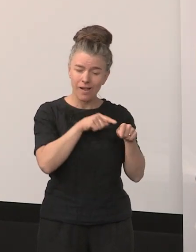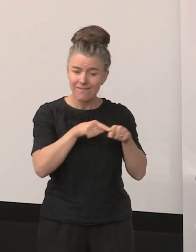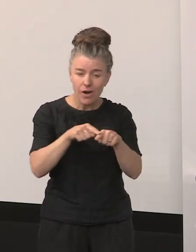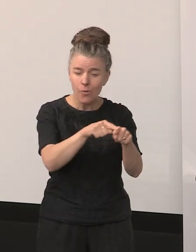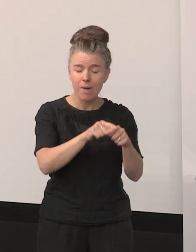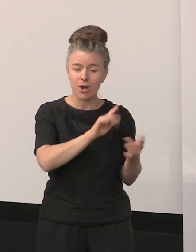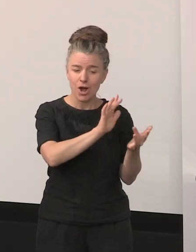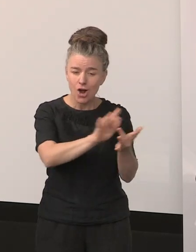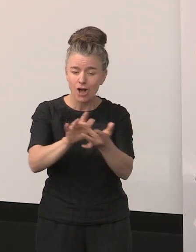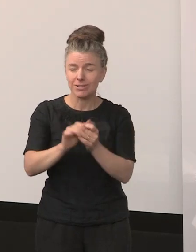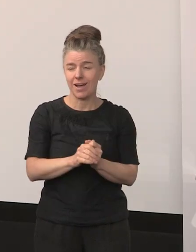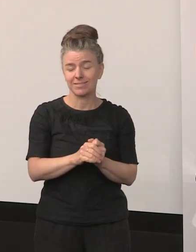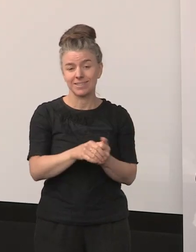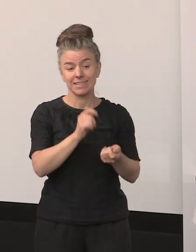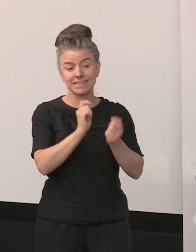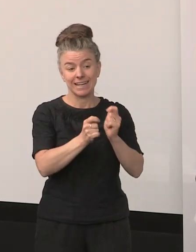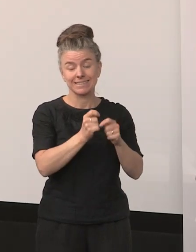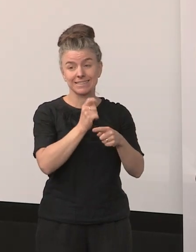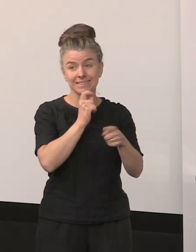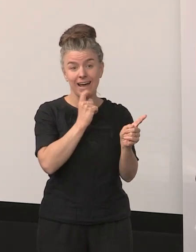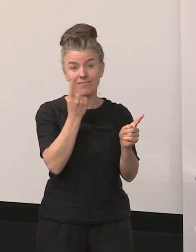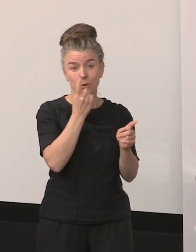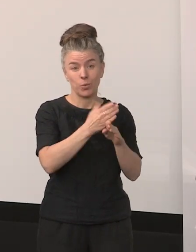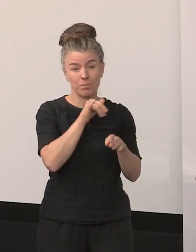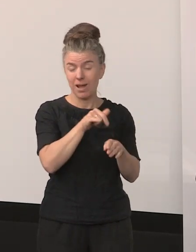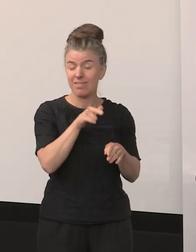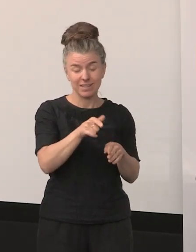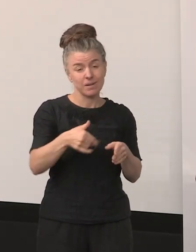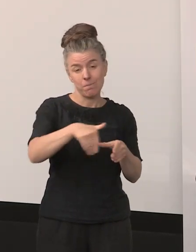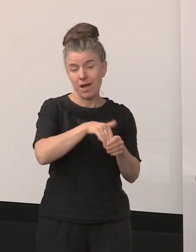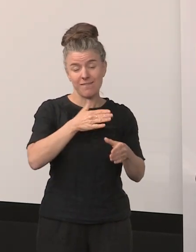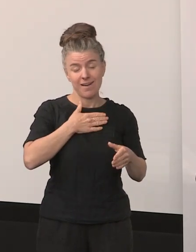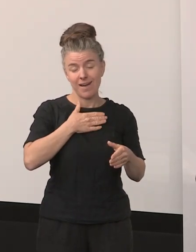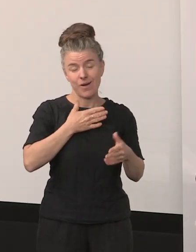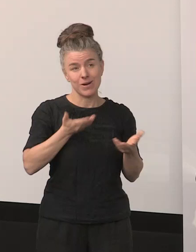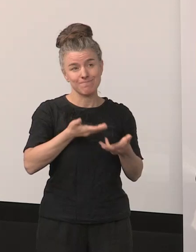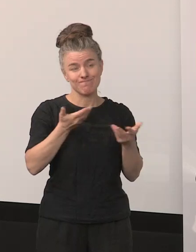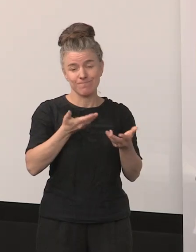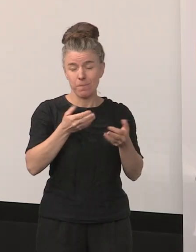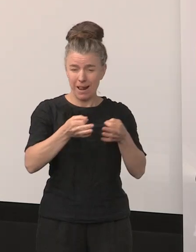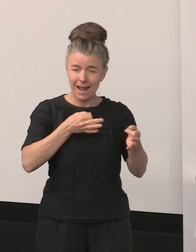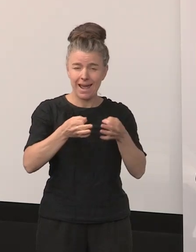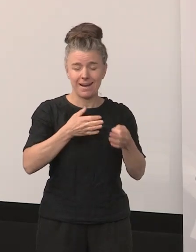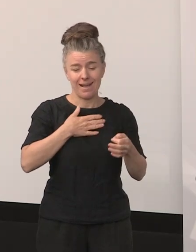cases at the border, and we will dot follow-up and we will track and trace, and we will